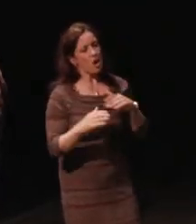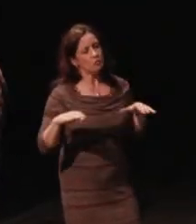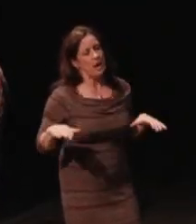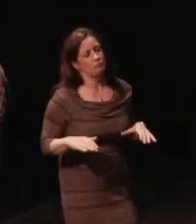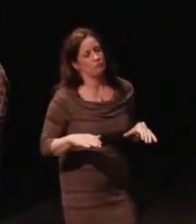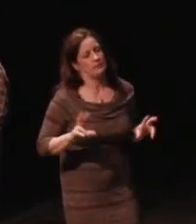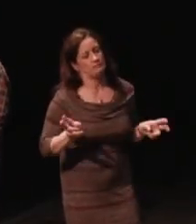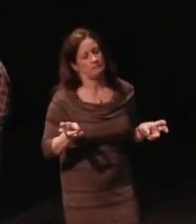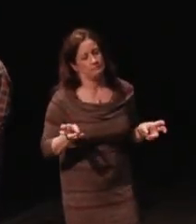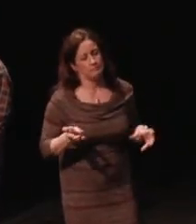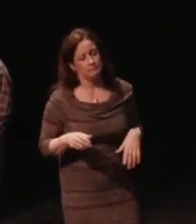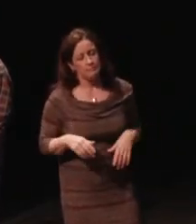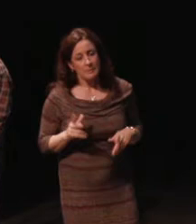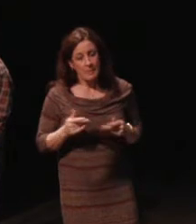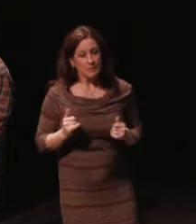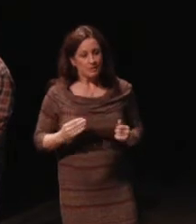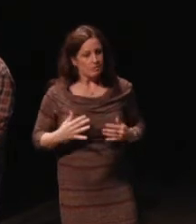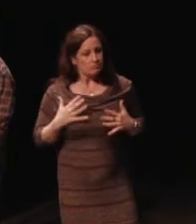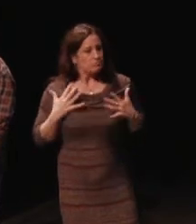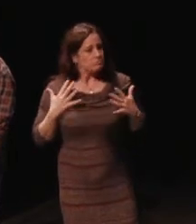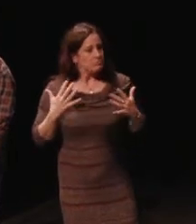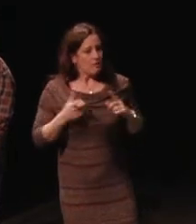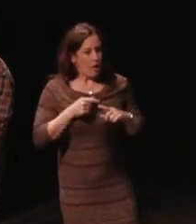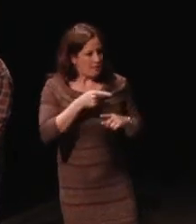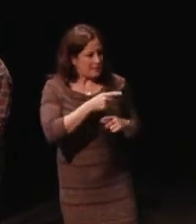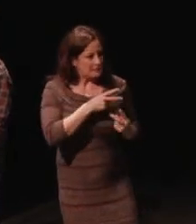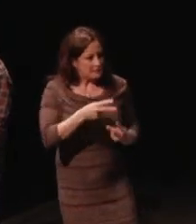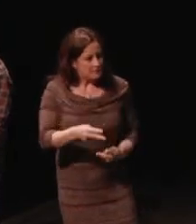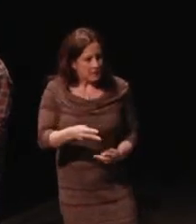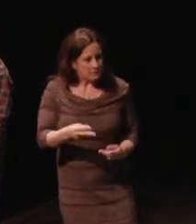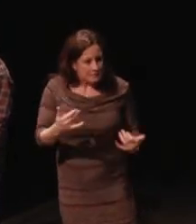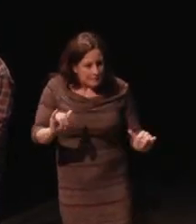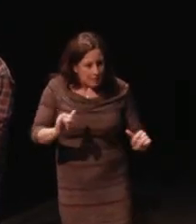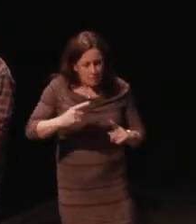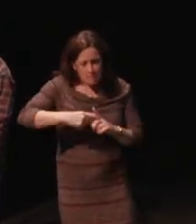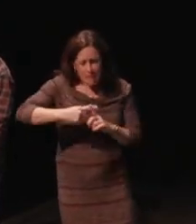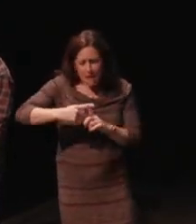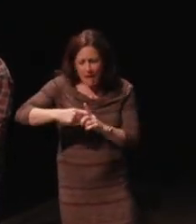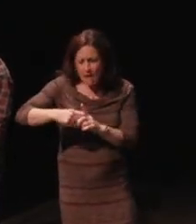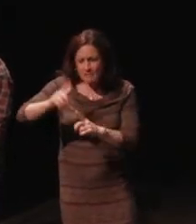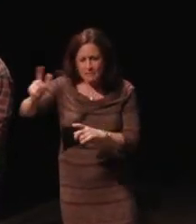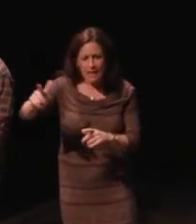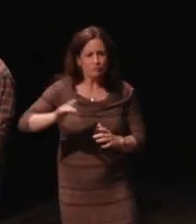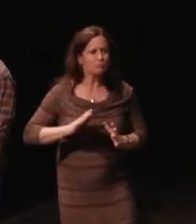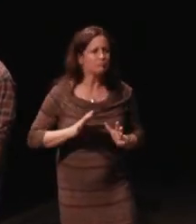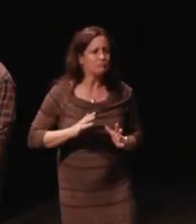And people are still energized from that visit months and months later. It's really great.